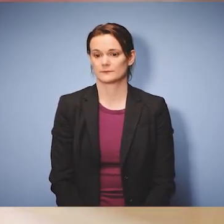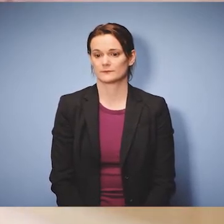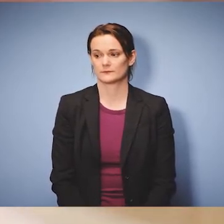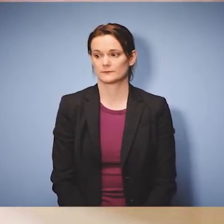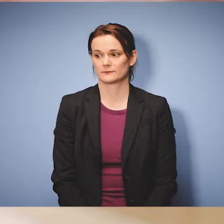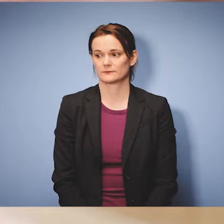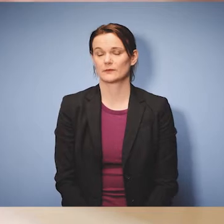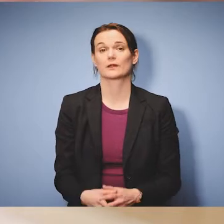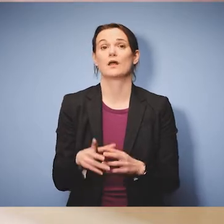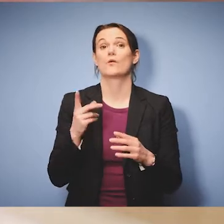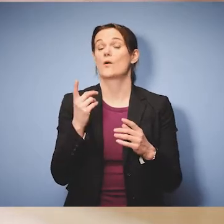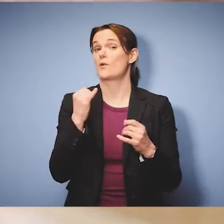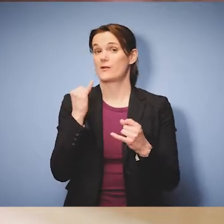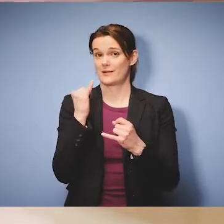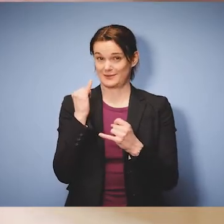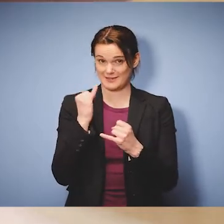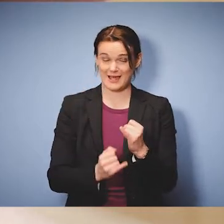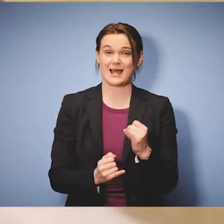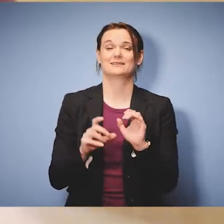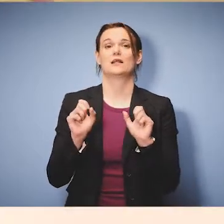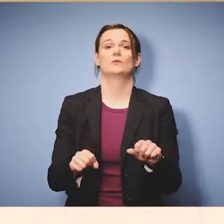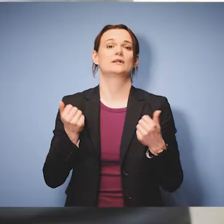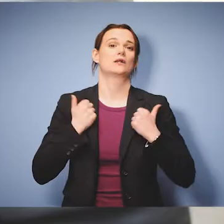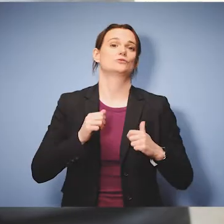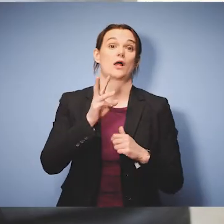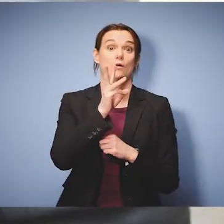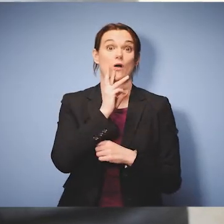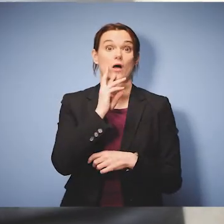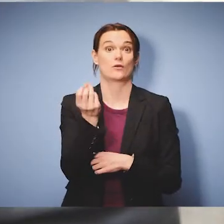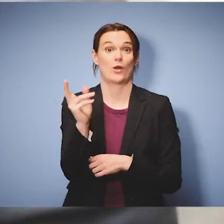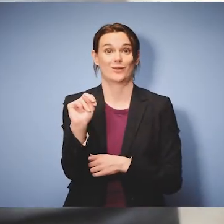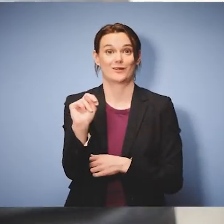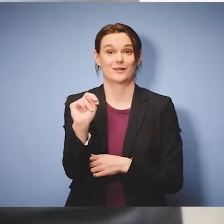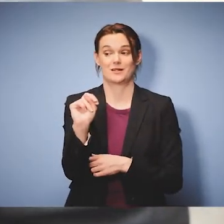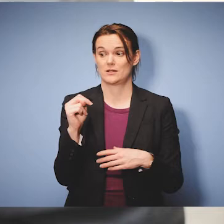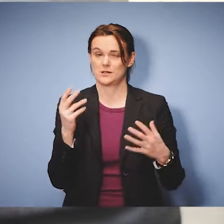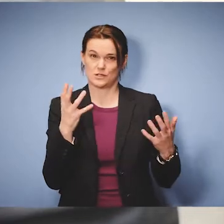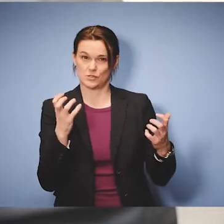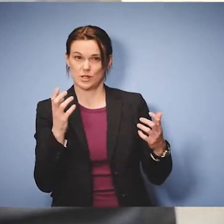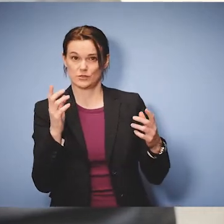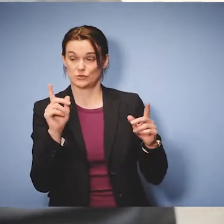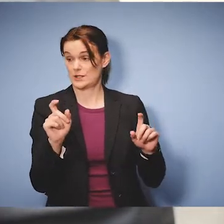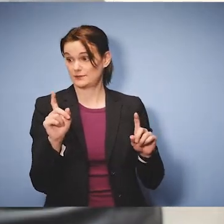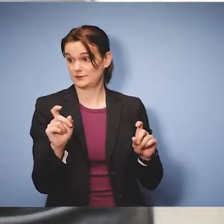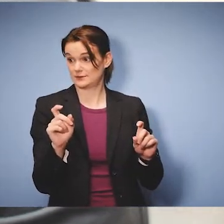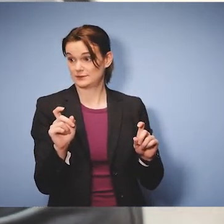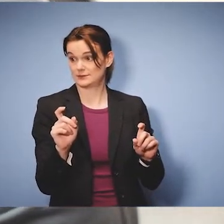One last connection and then I can turn the water on. And Rhonda, if you want to test it when we're ready to go,